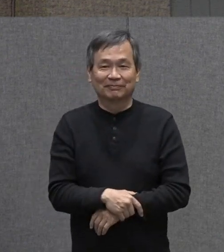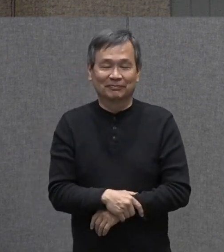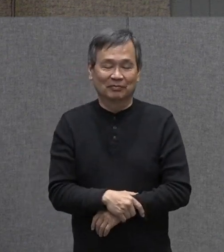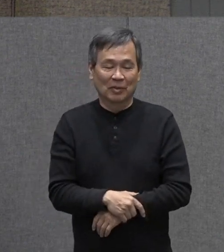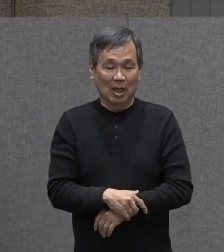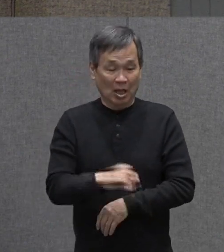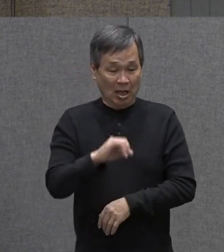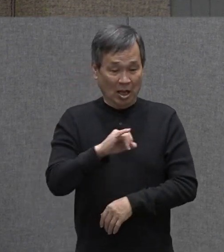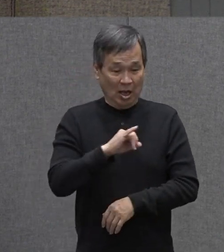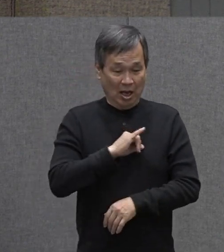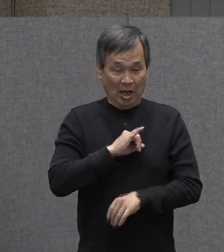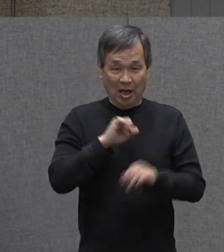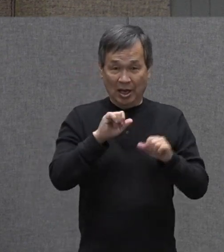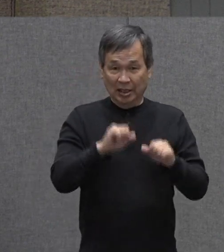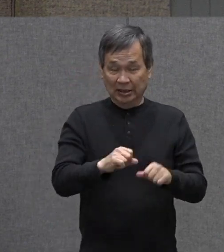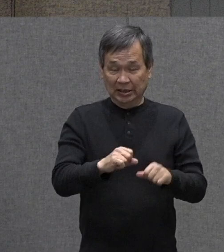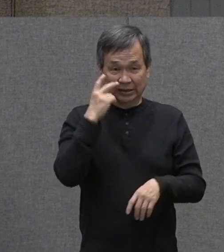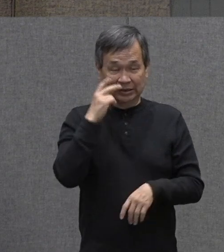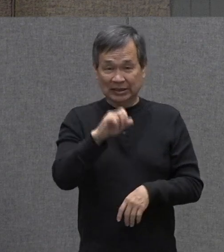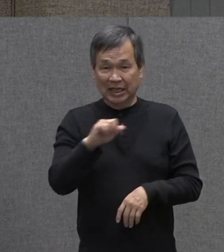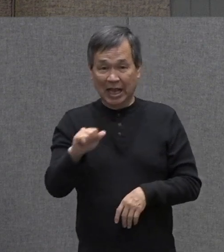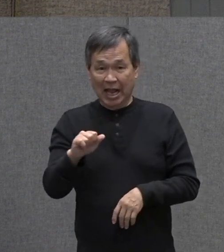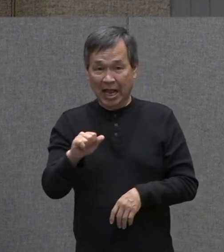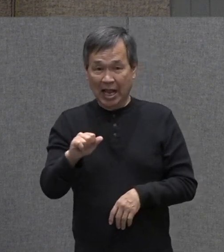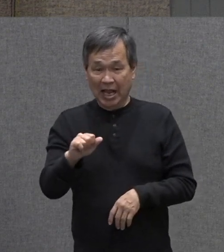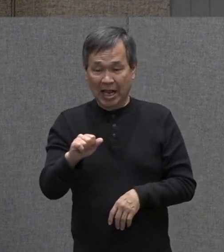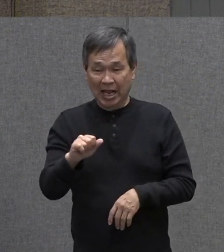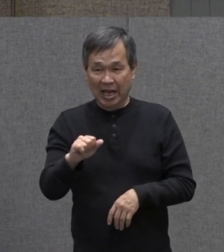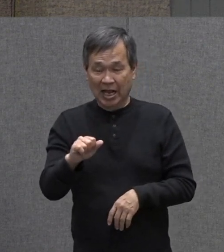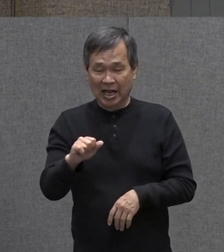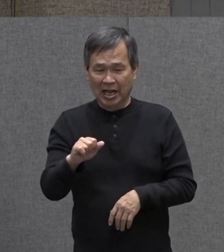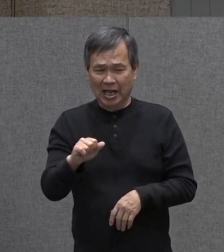I can see a honeydew yellow?